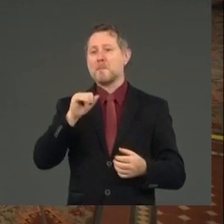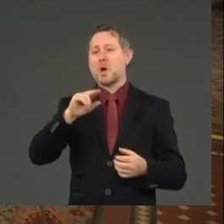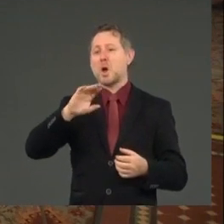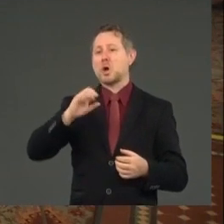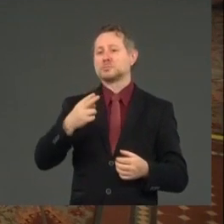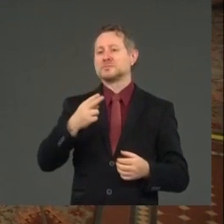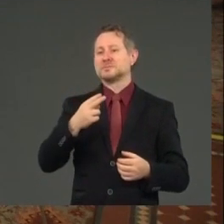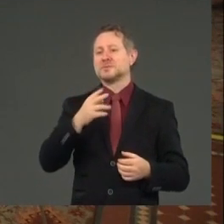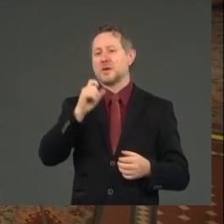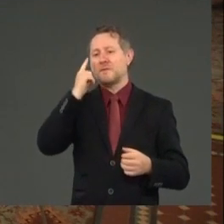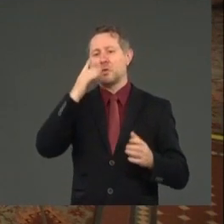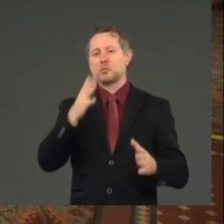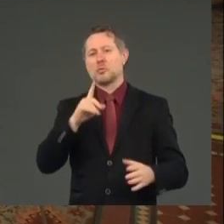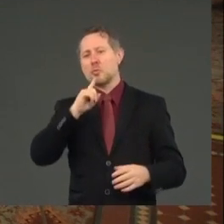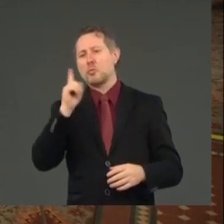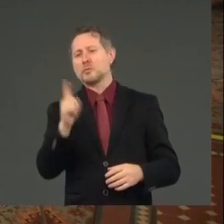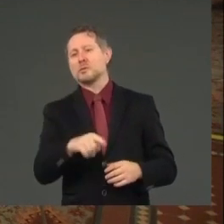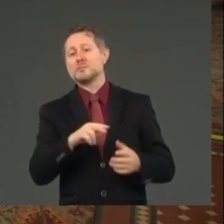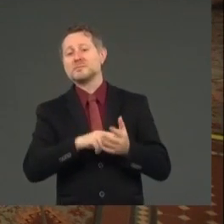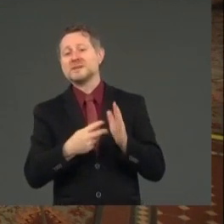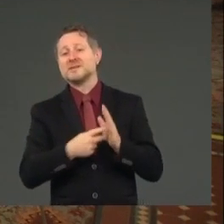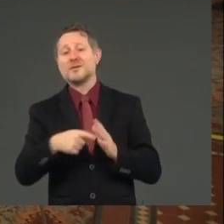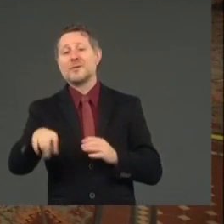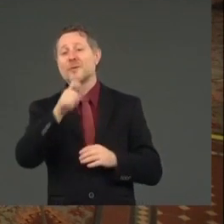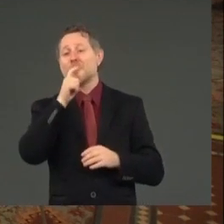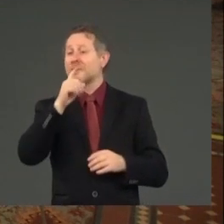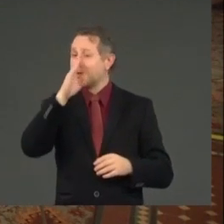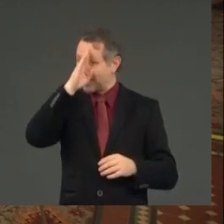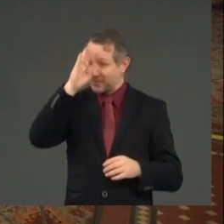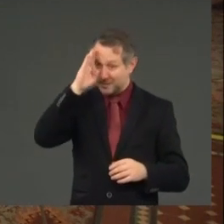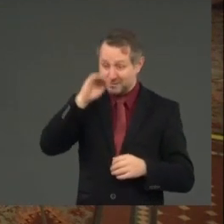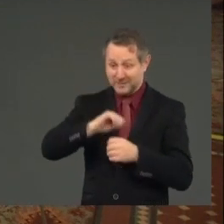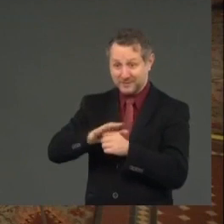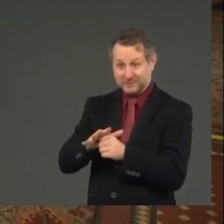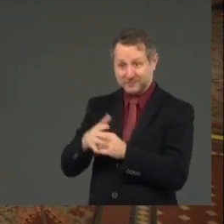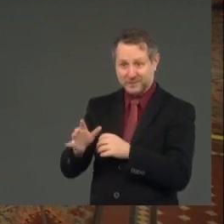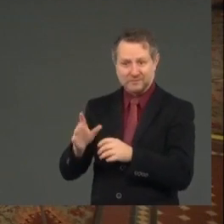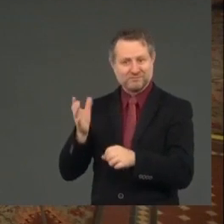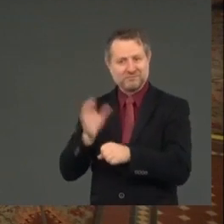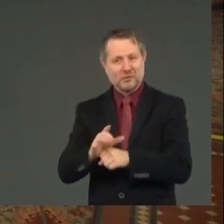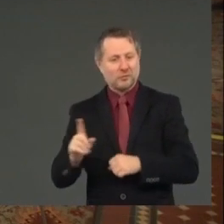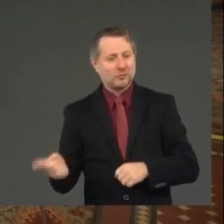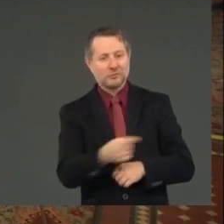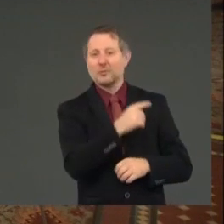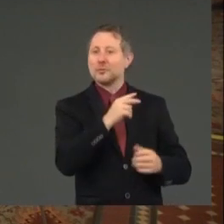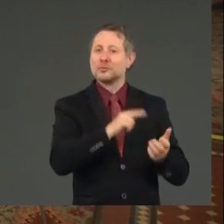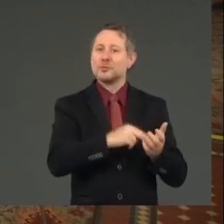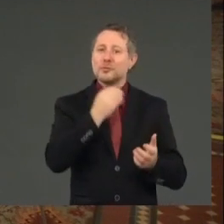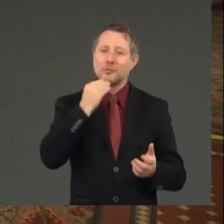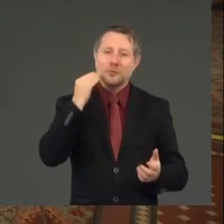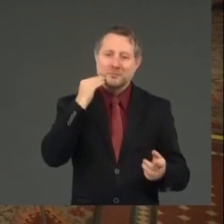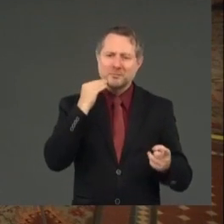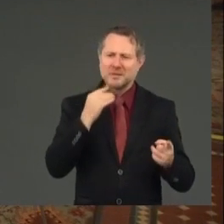PROBE INTO HOW STATES HANDLE THE NURSING HOME SITUATIONS, SPECIFICALLY A MARCH EXECUTIVE